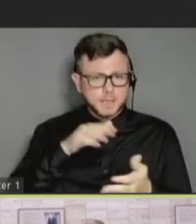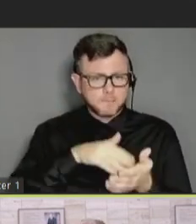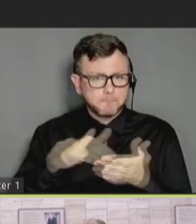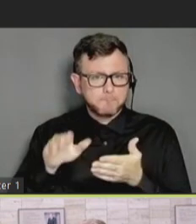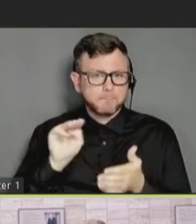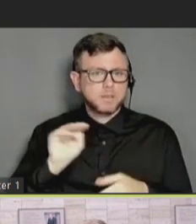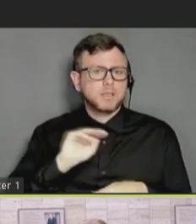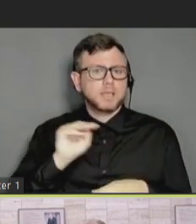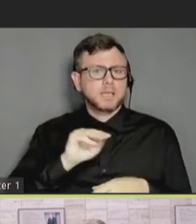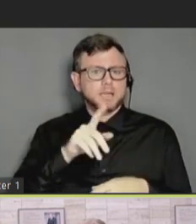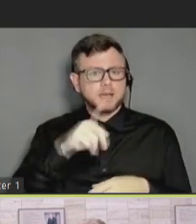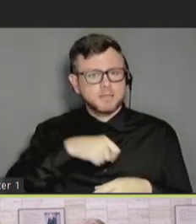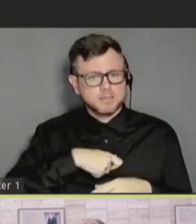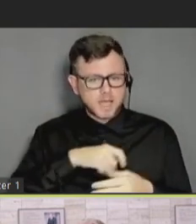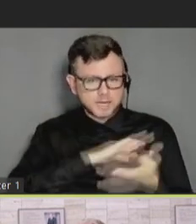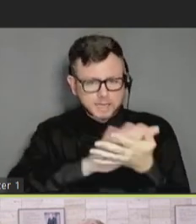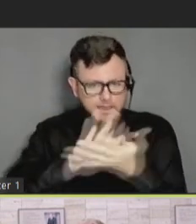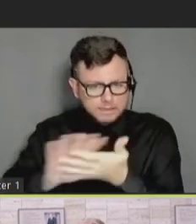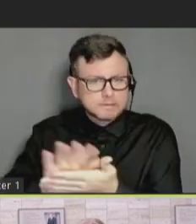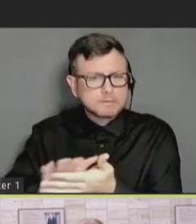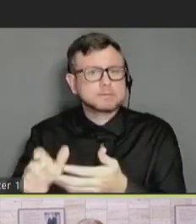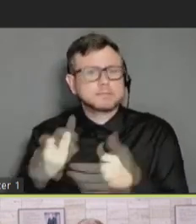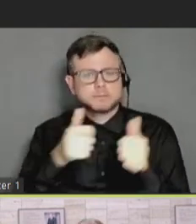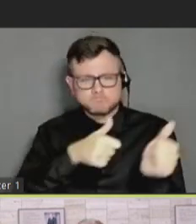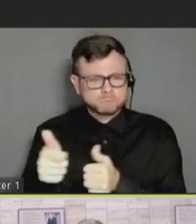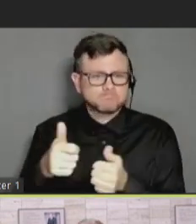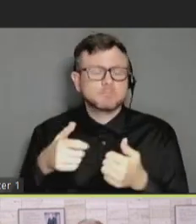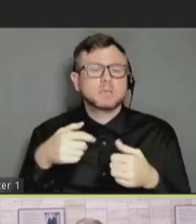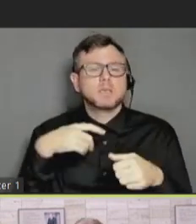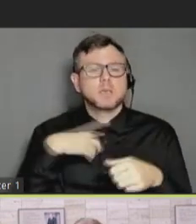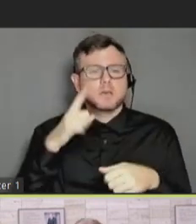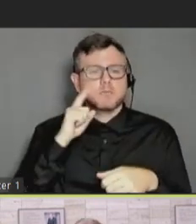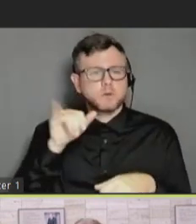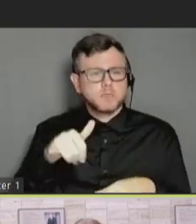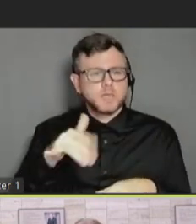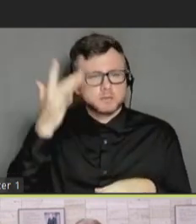have been cleansed across the U.S. using the Smarty program that we have a partnership